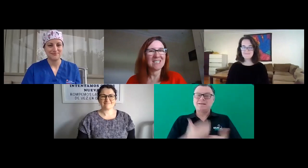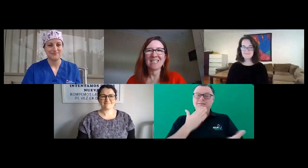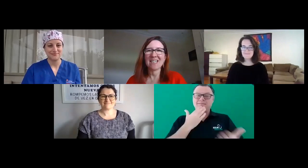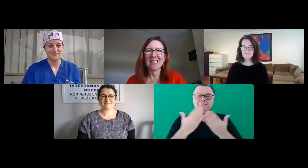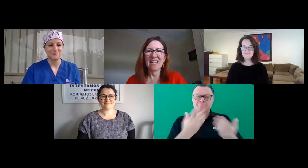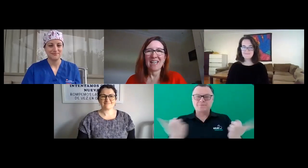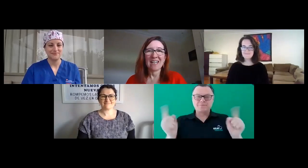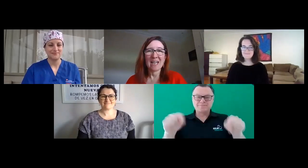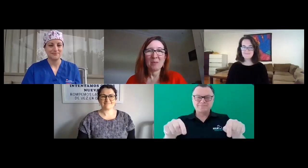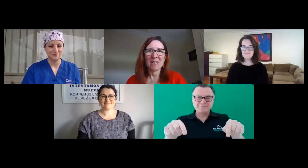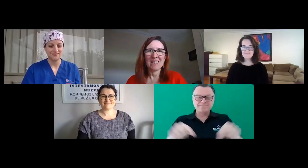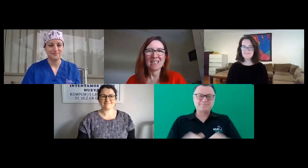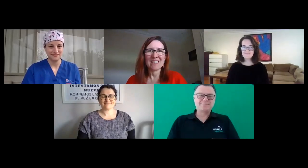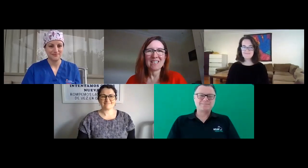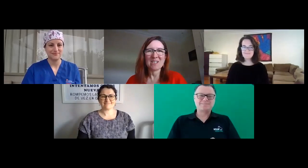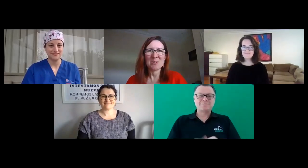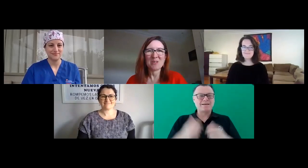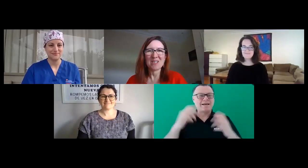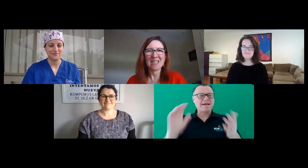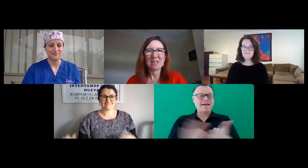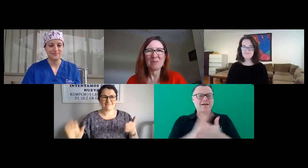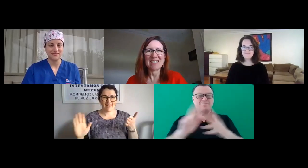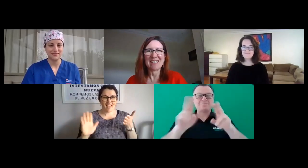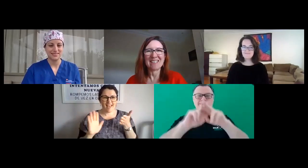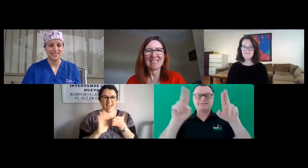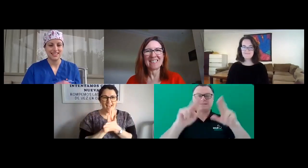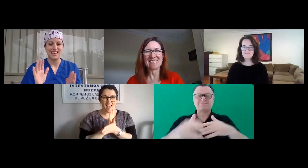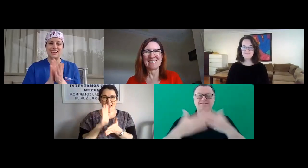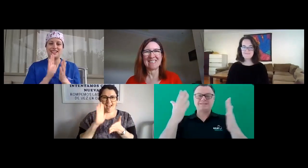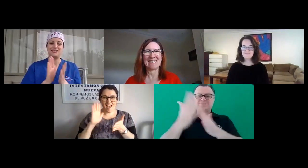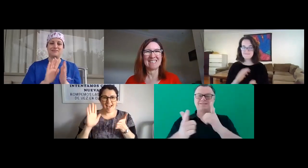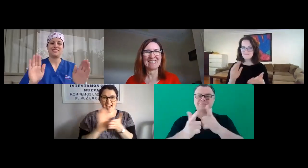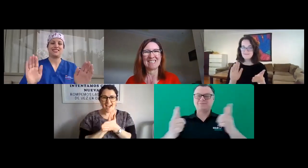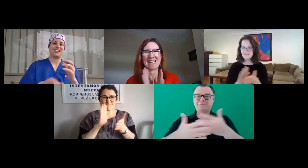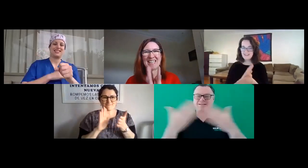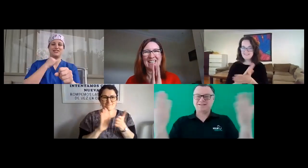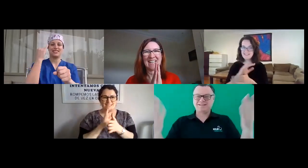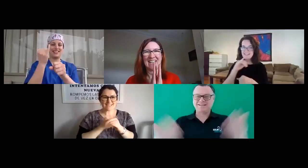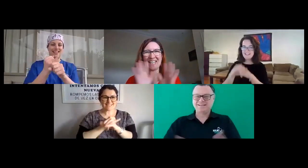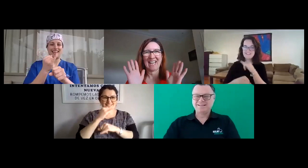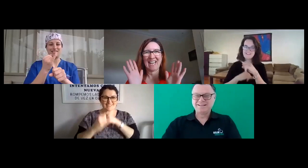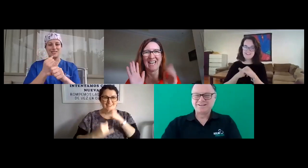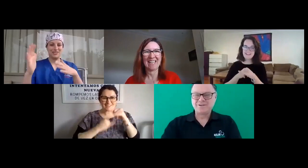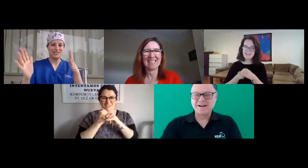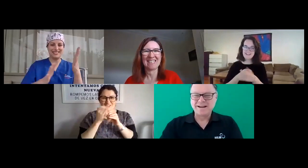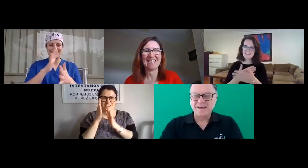uh and happy international Sign Language Day. Okay. Happy